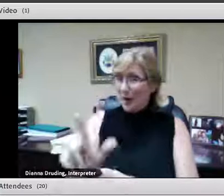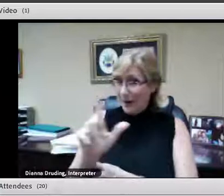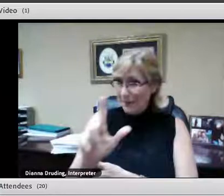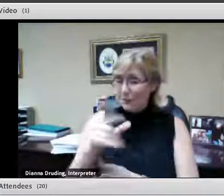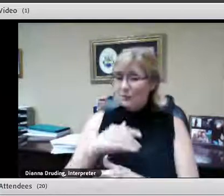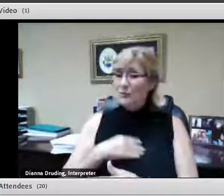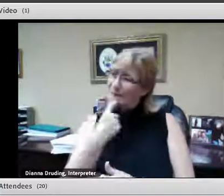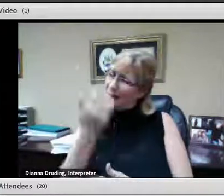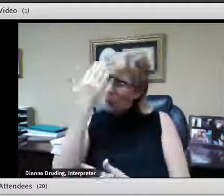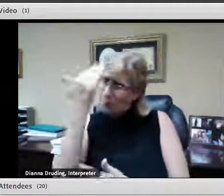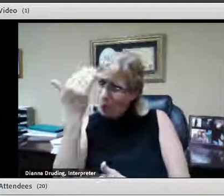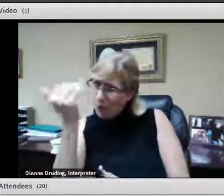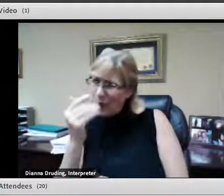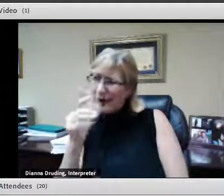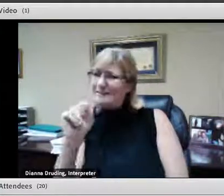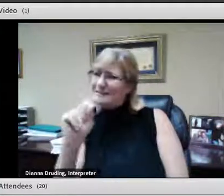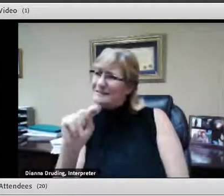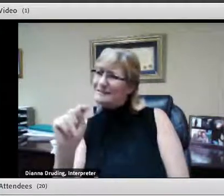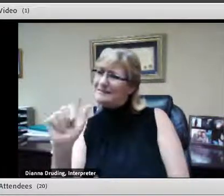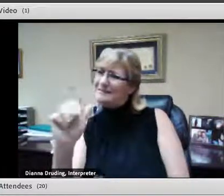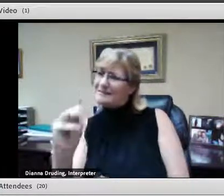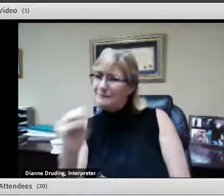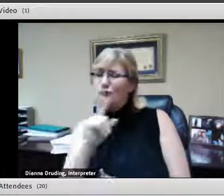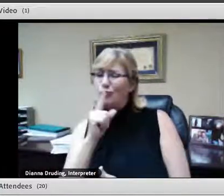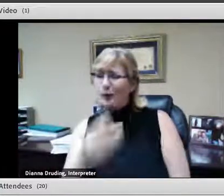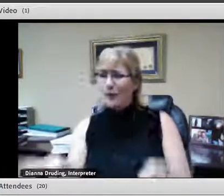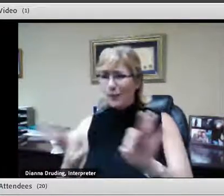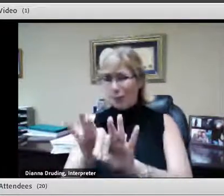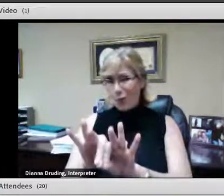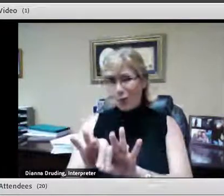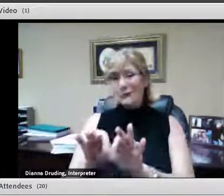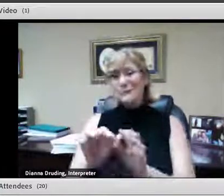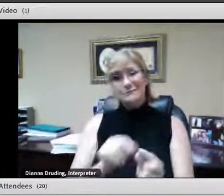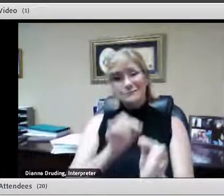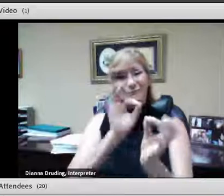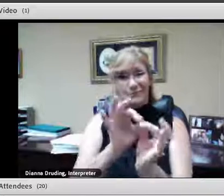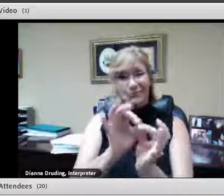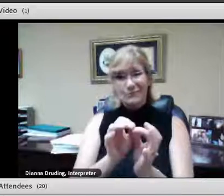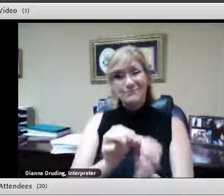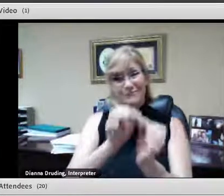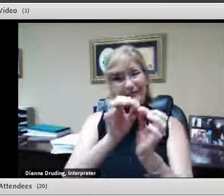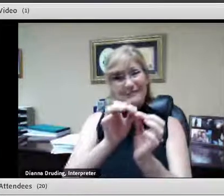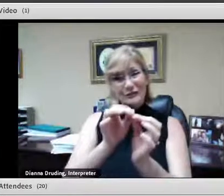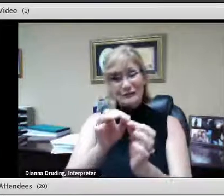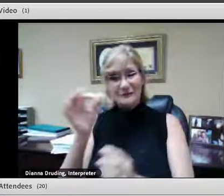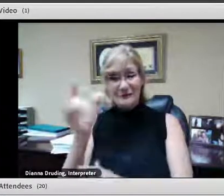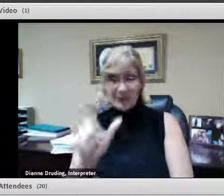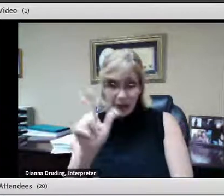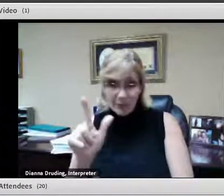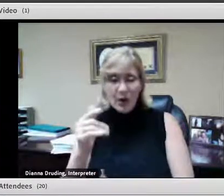in nontraditional learning environments, such as libraries, and help you create a process for figuring